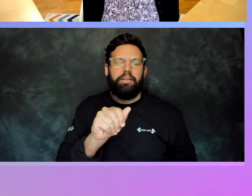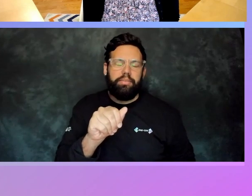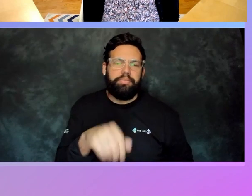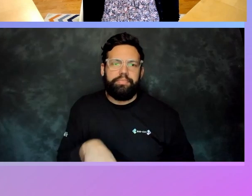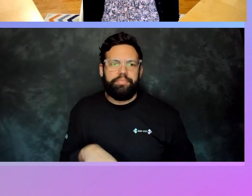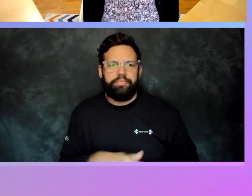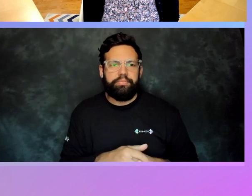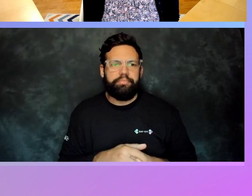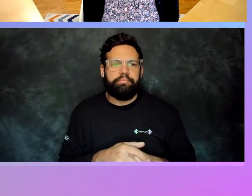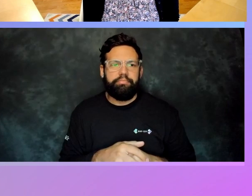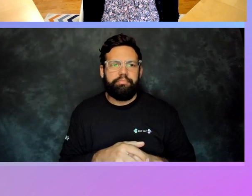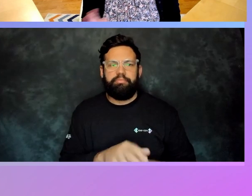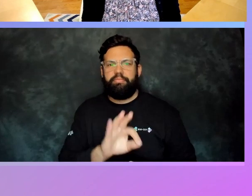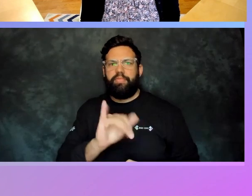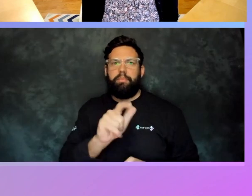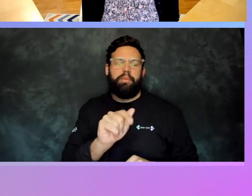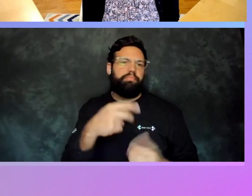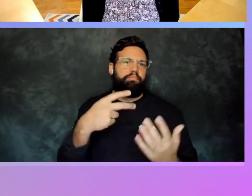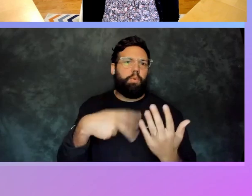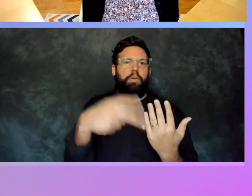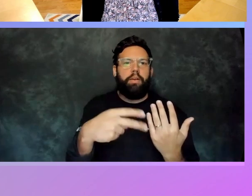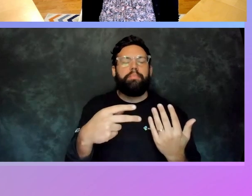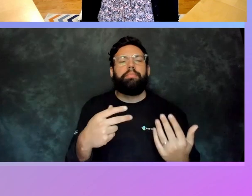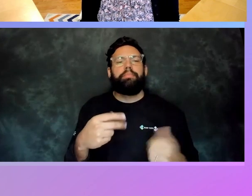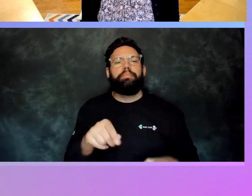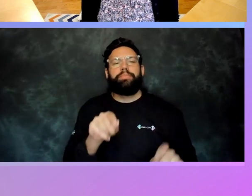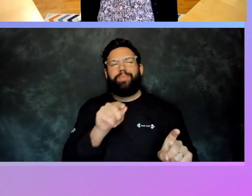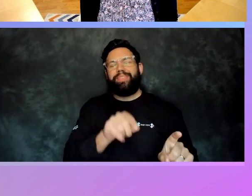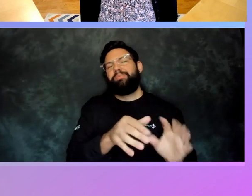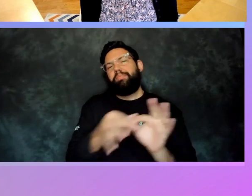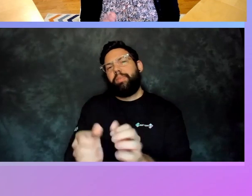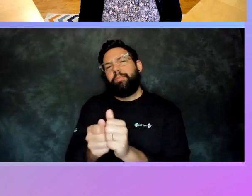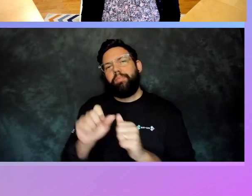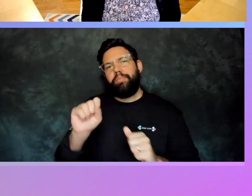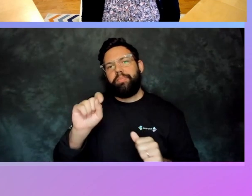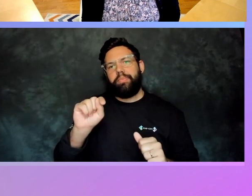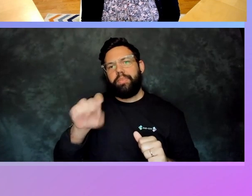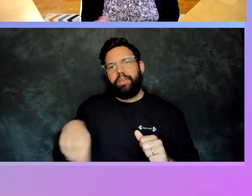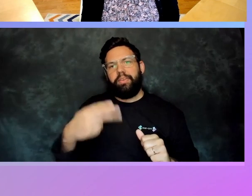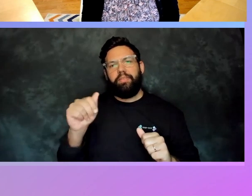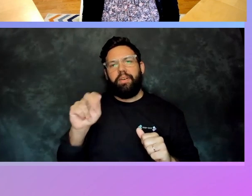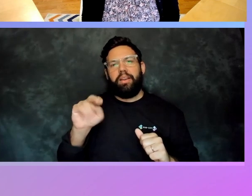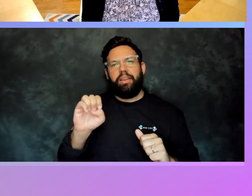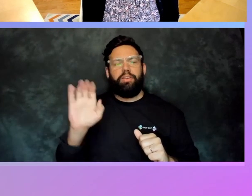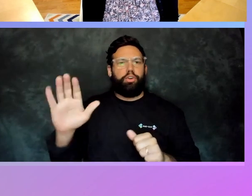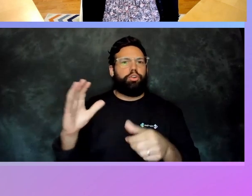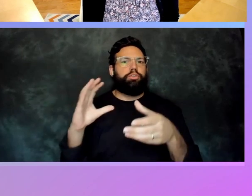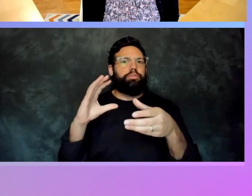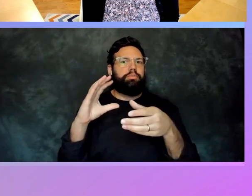language, proper use of landmarks, misuse those of aria, things are important to address, but it falls out on